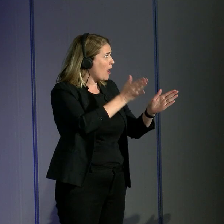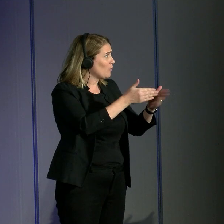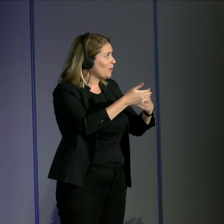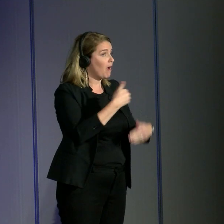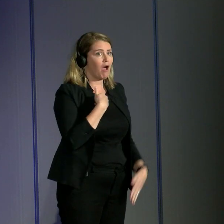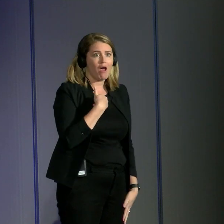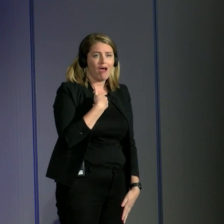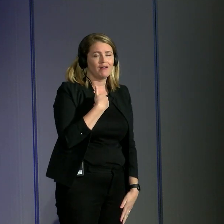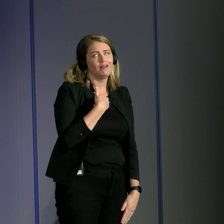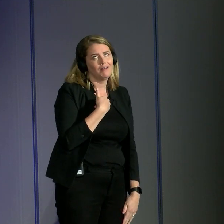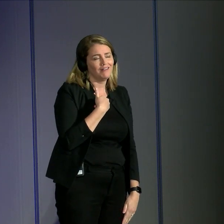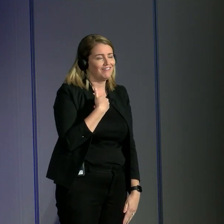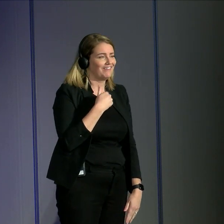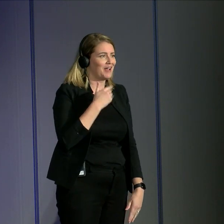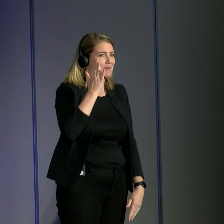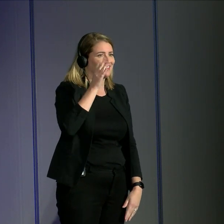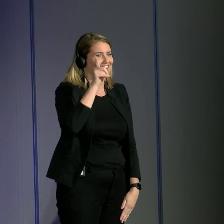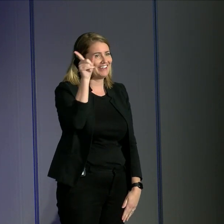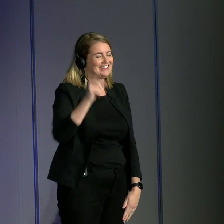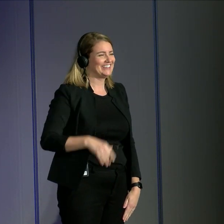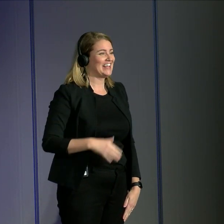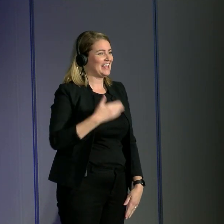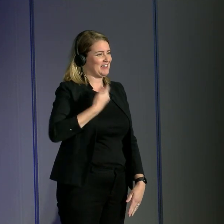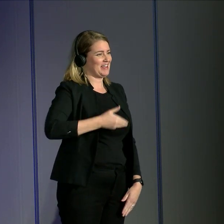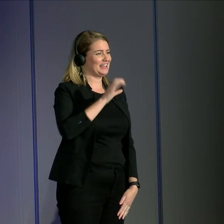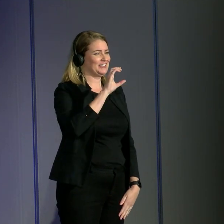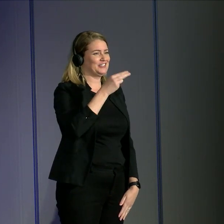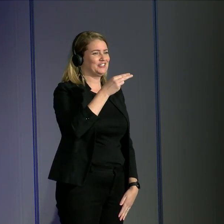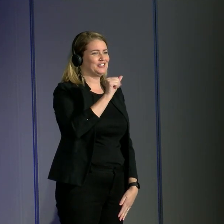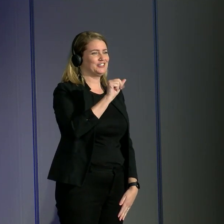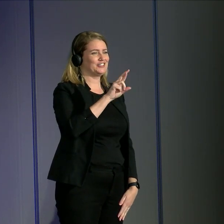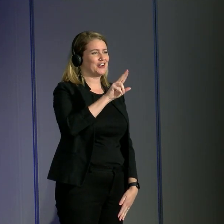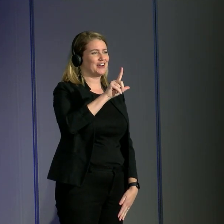My name is Charlie Pike.